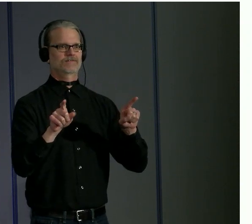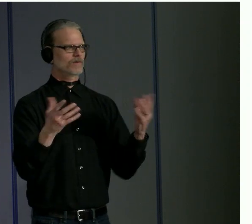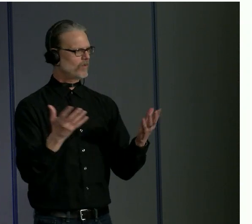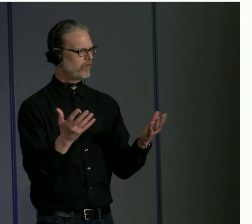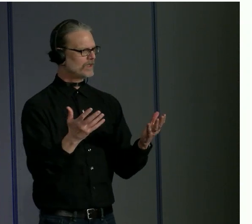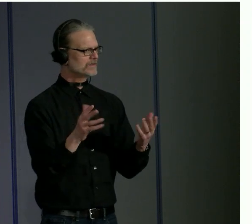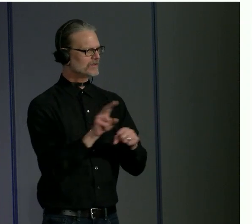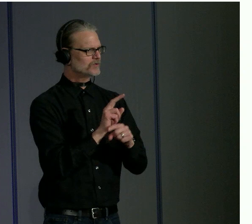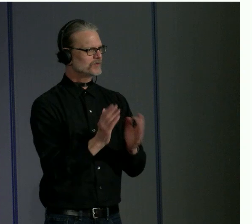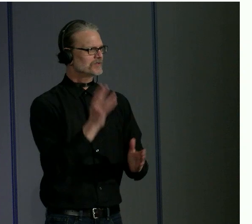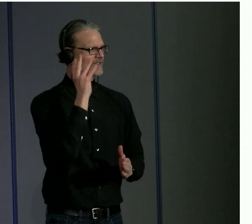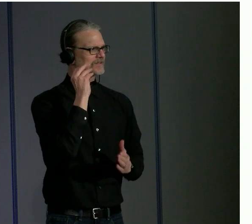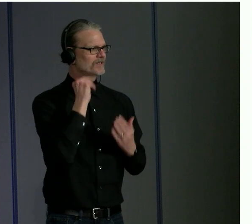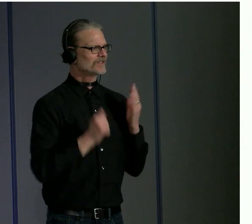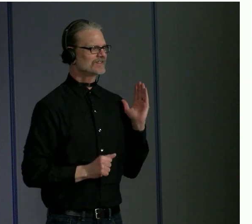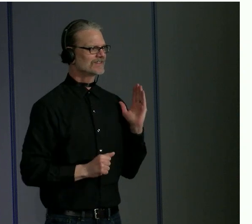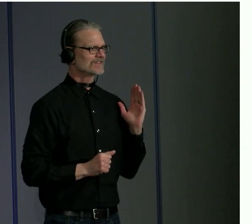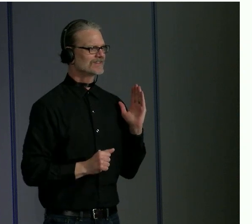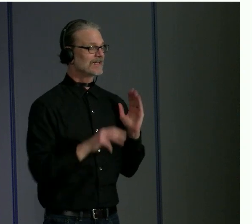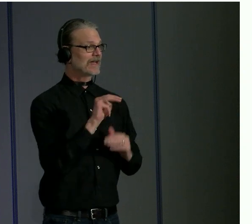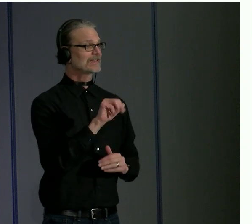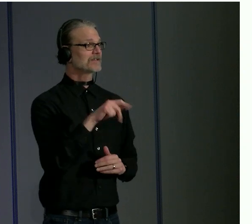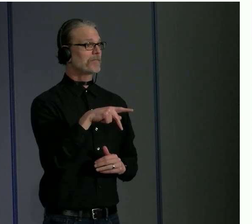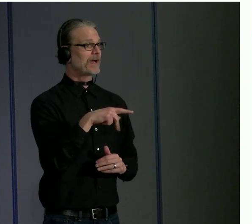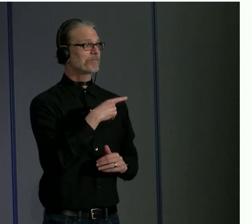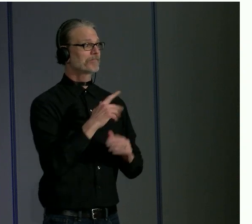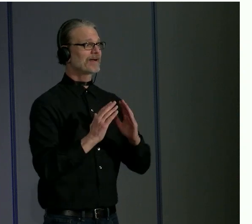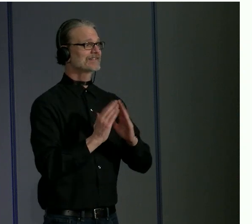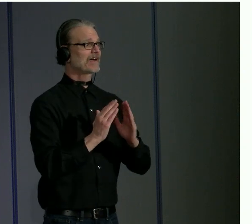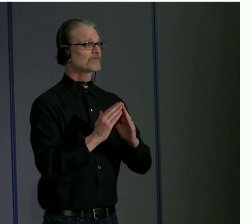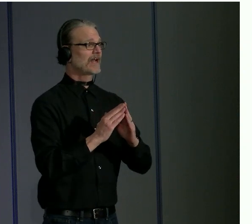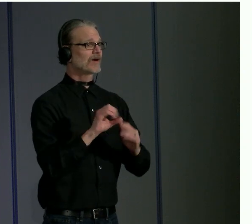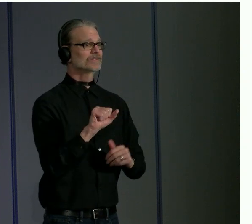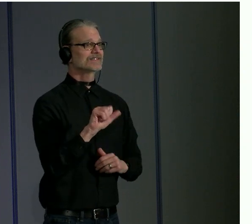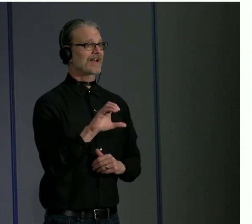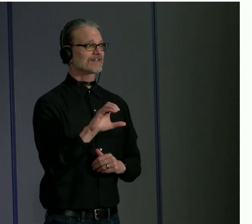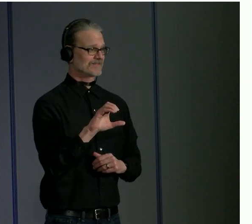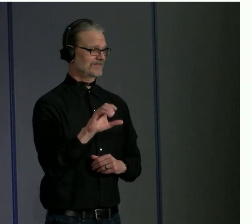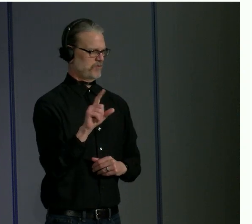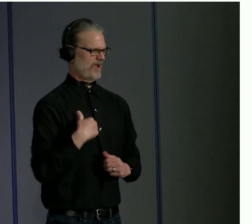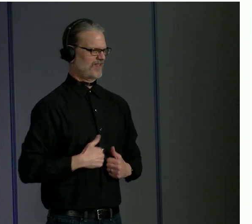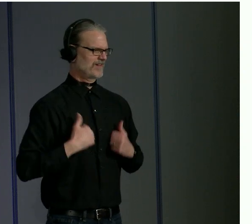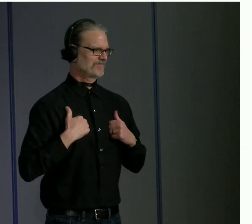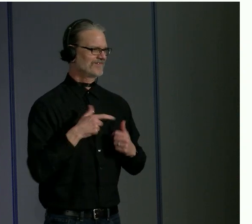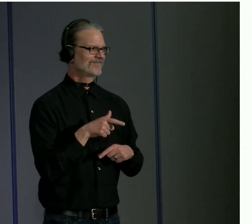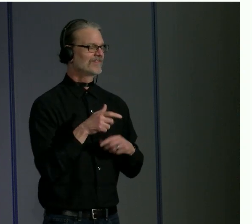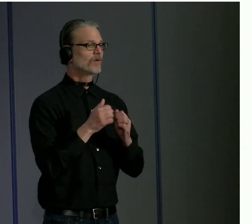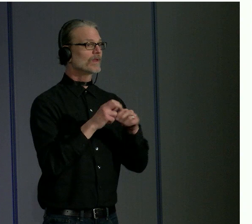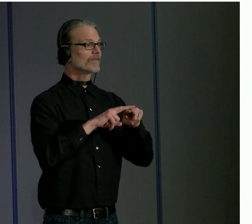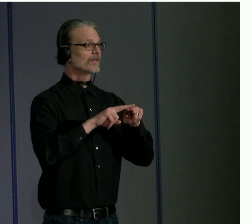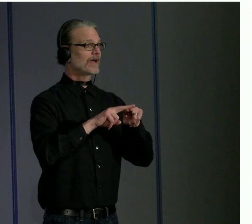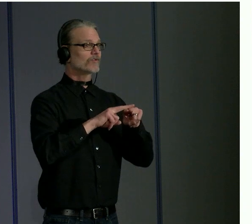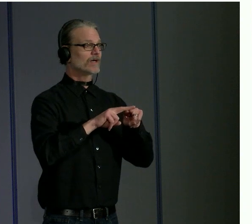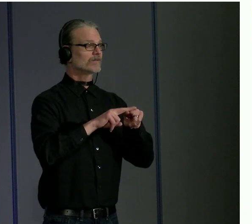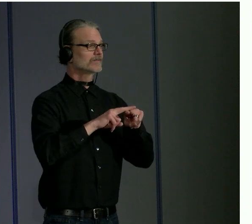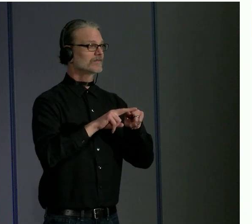This is a map of the downtown Sacramento where I live with the light rail routes on it. And it's